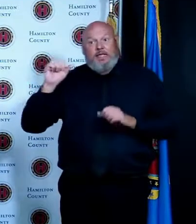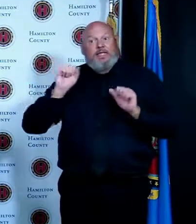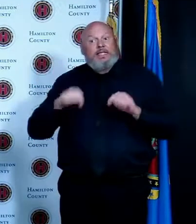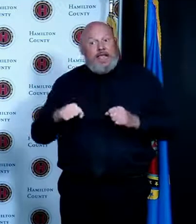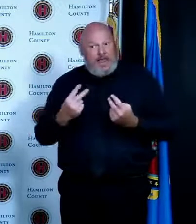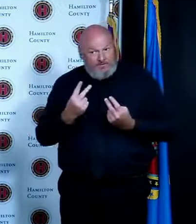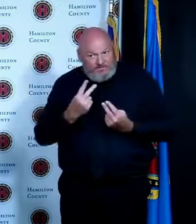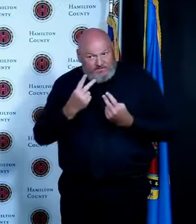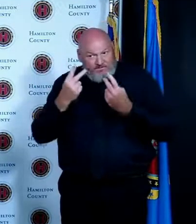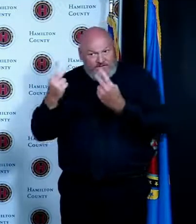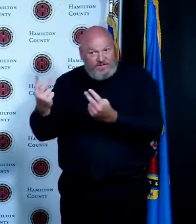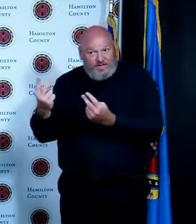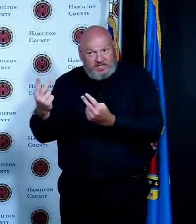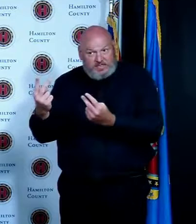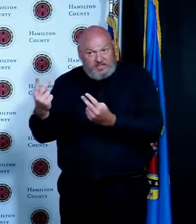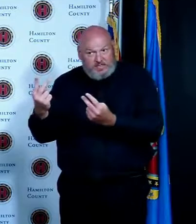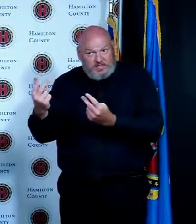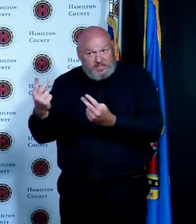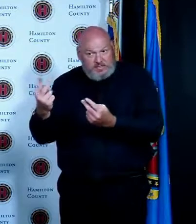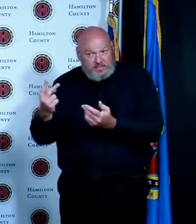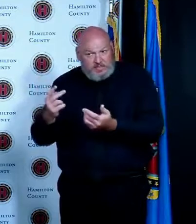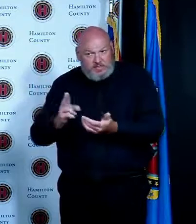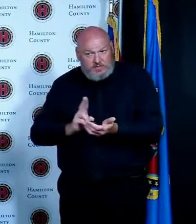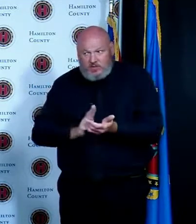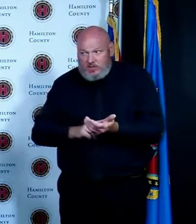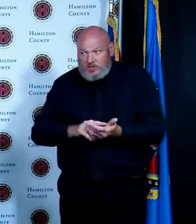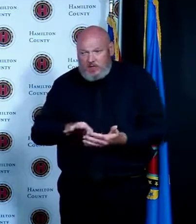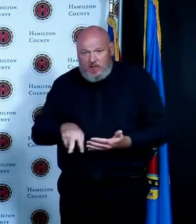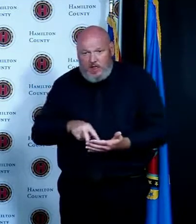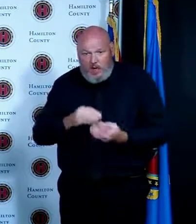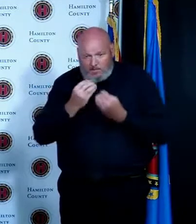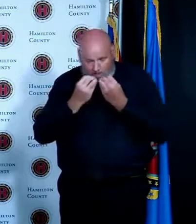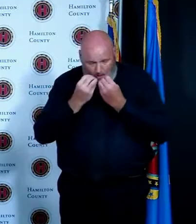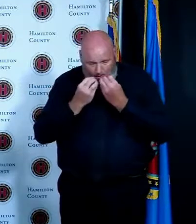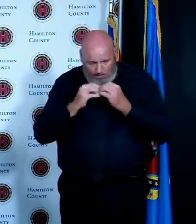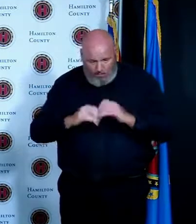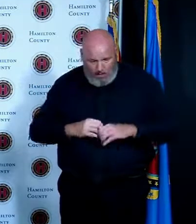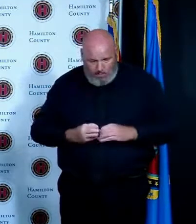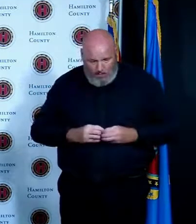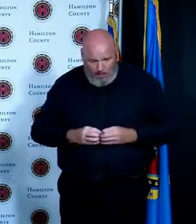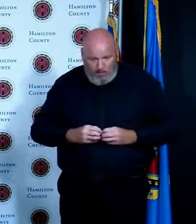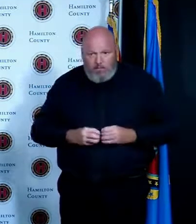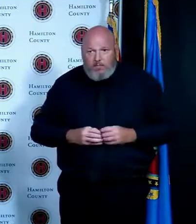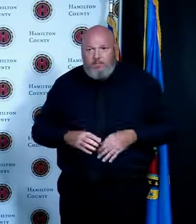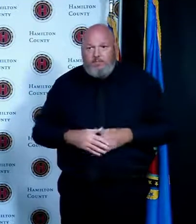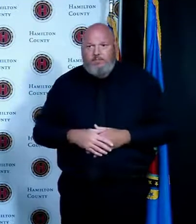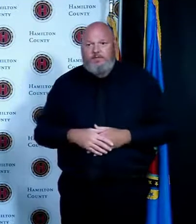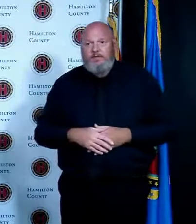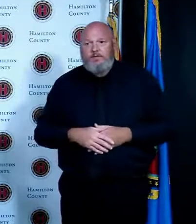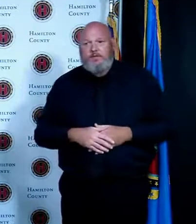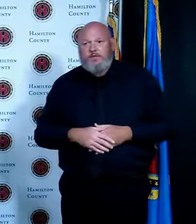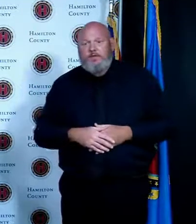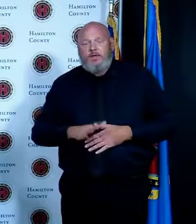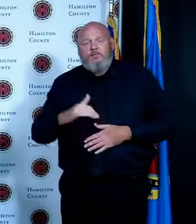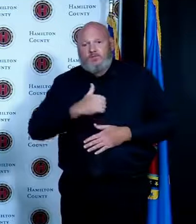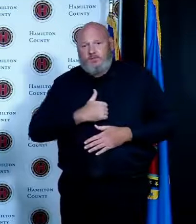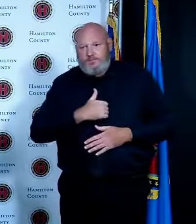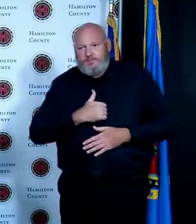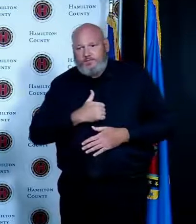check that out as well in all cases these guidance documents have kind of the same group of principles